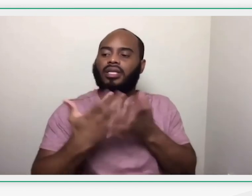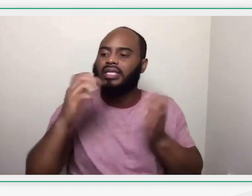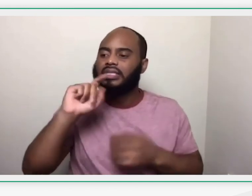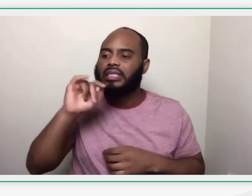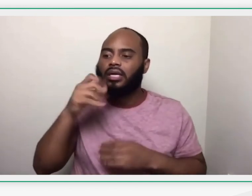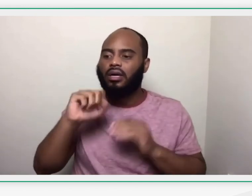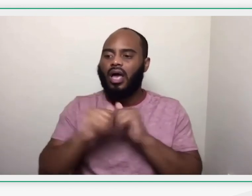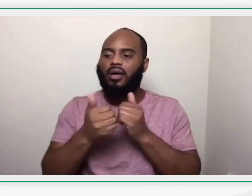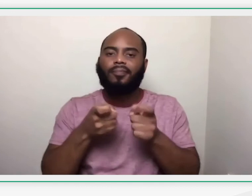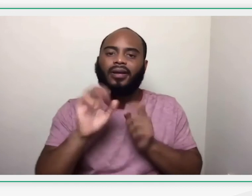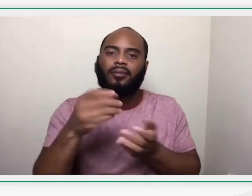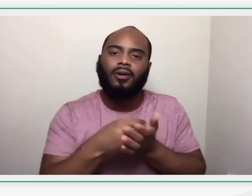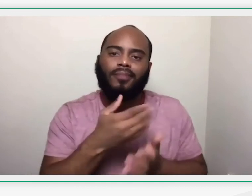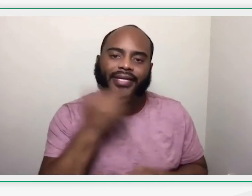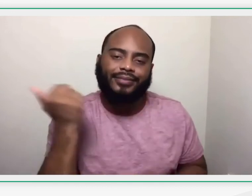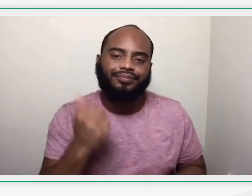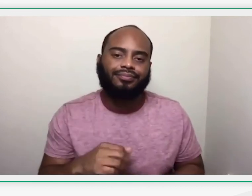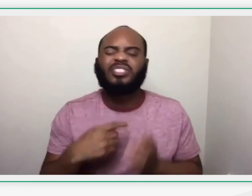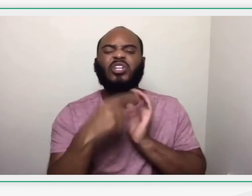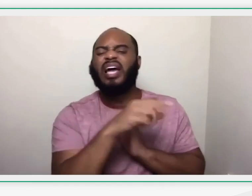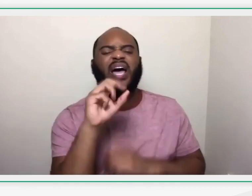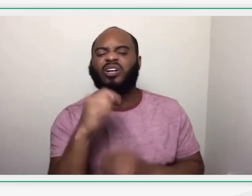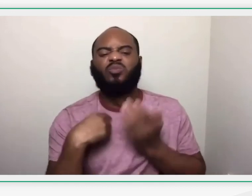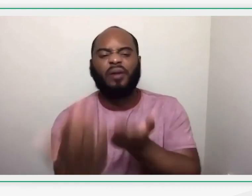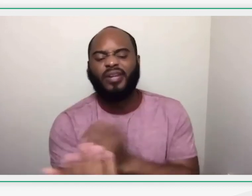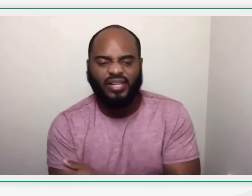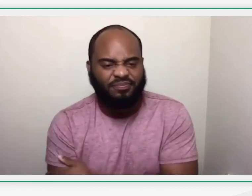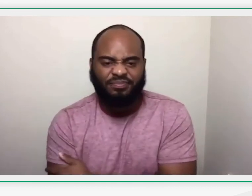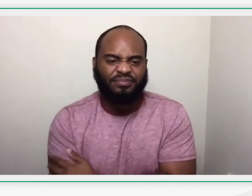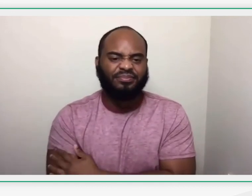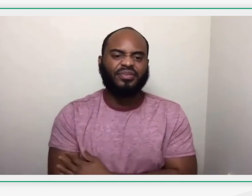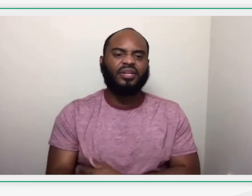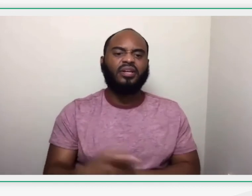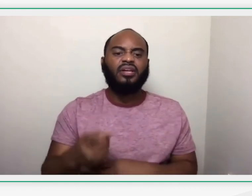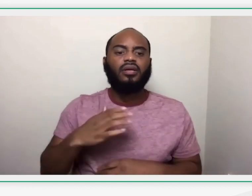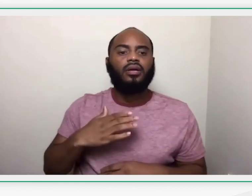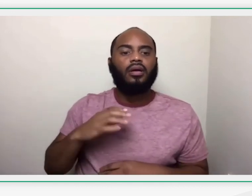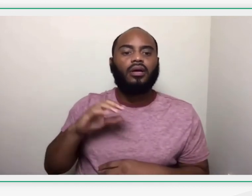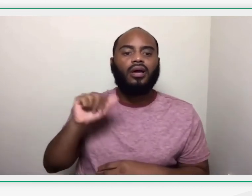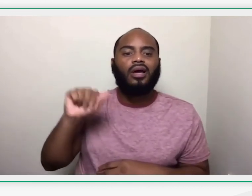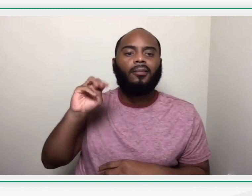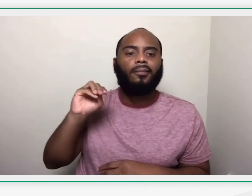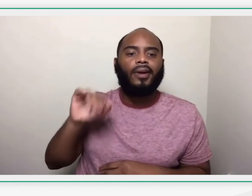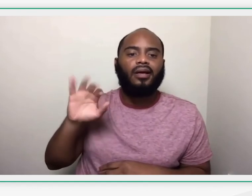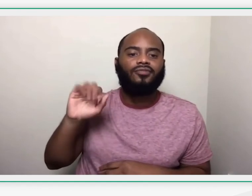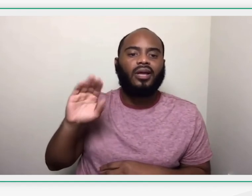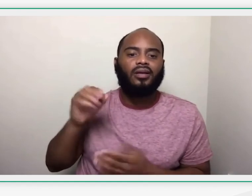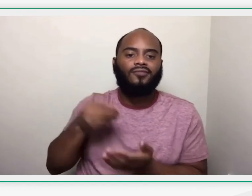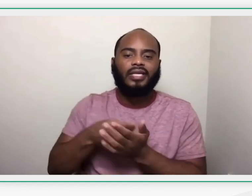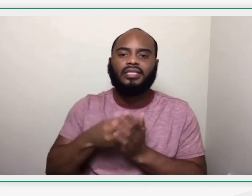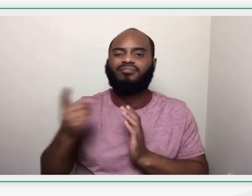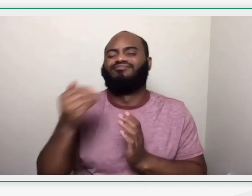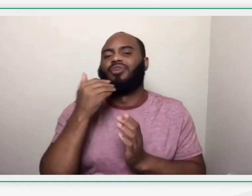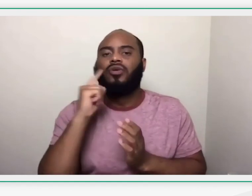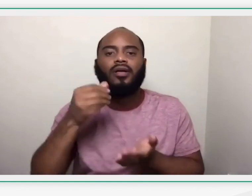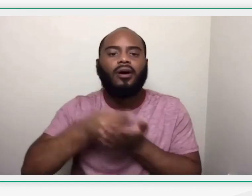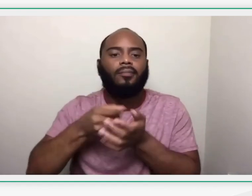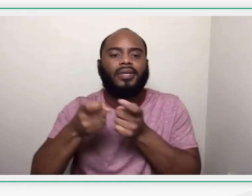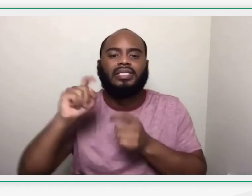Kimberly also shares a lot of tips on how to spend your money better, and I just recommend you go ahead and follow Kimberly.